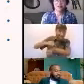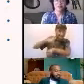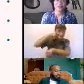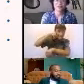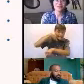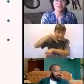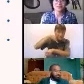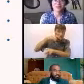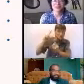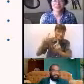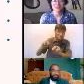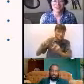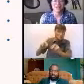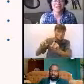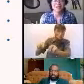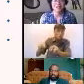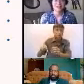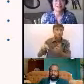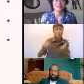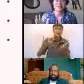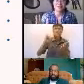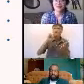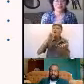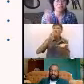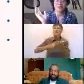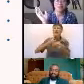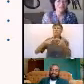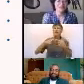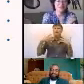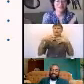not talking about intersectionality today. But we've talked about it many times like